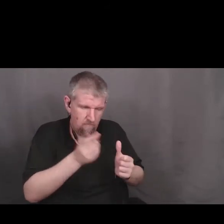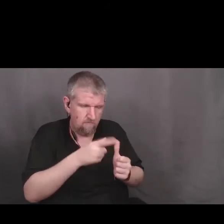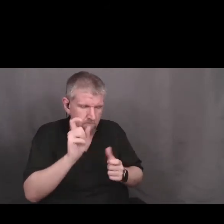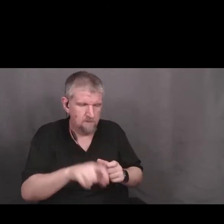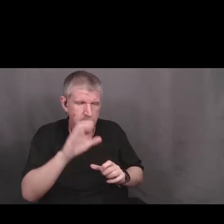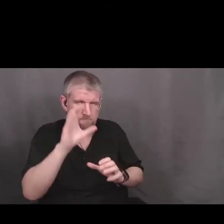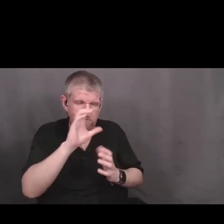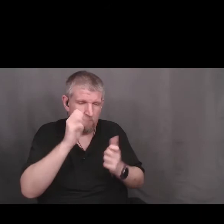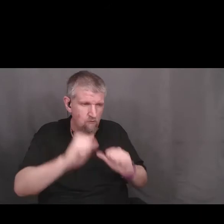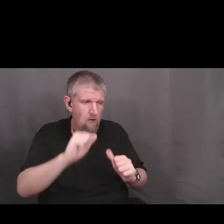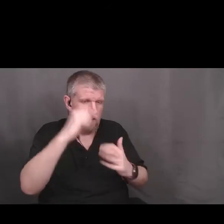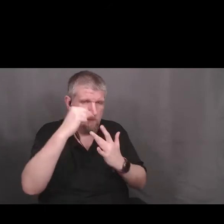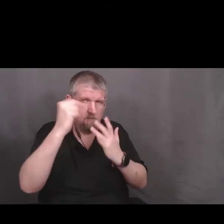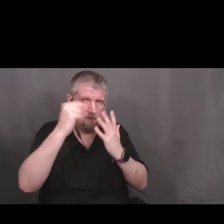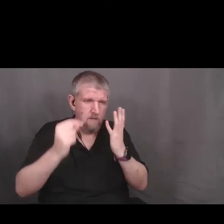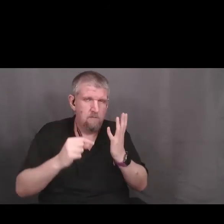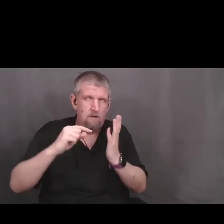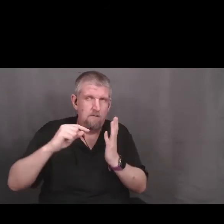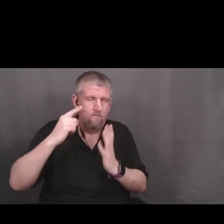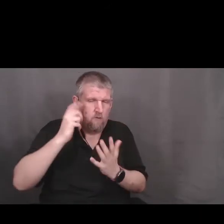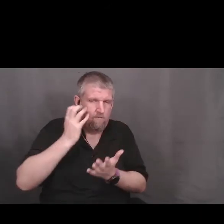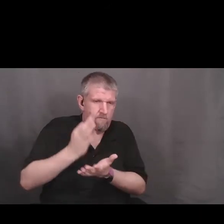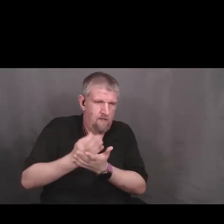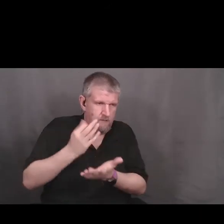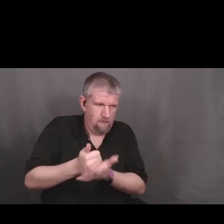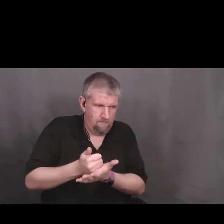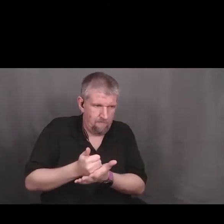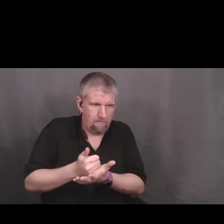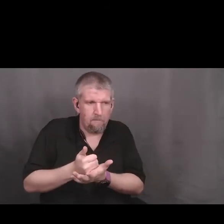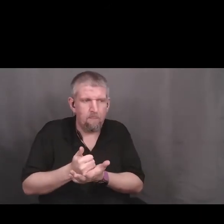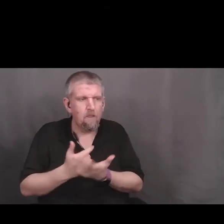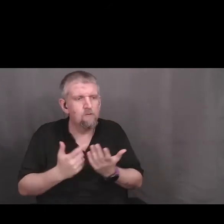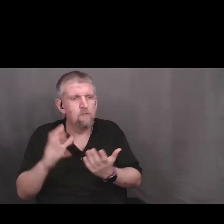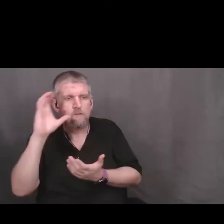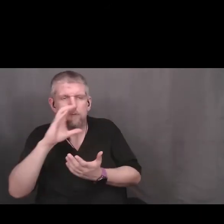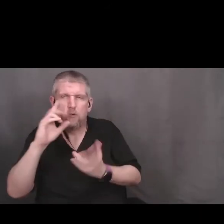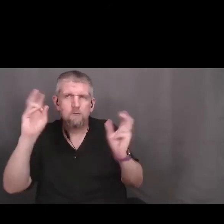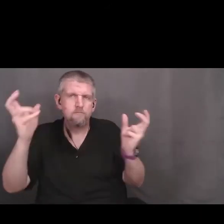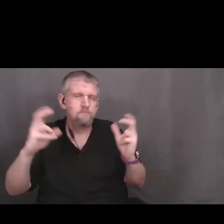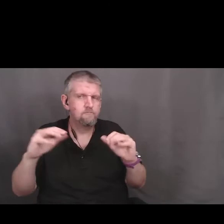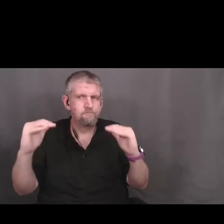So, and that's part of the exploration of comparable benefits that they're required to do.